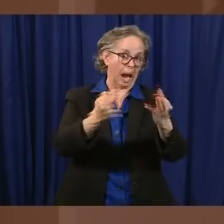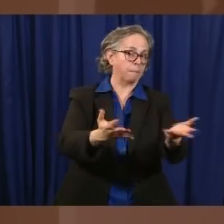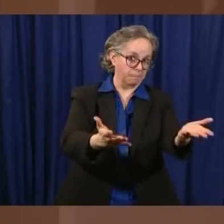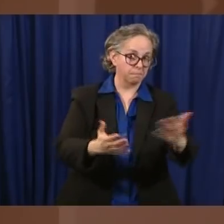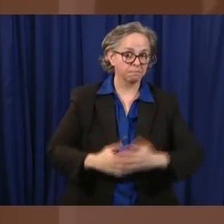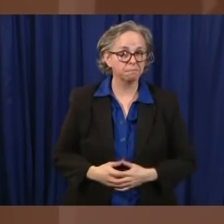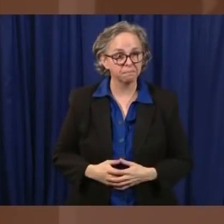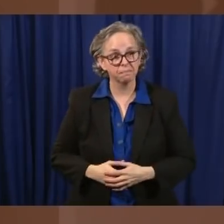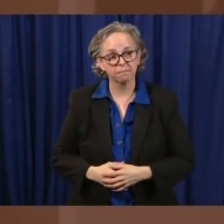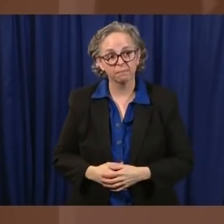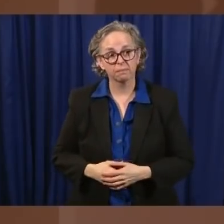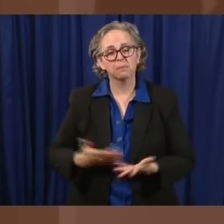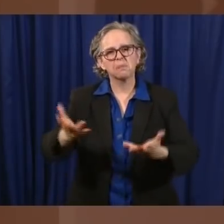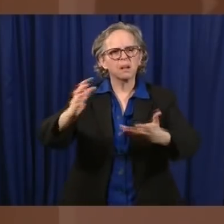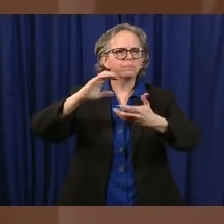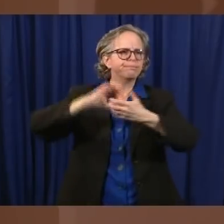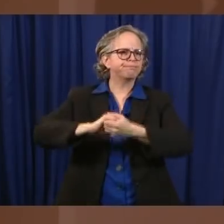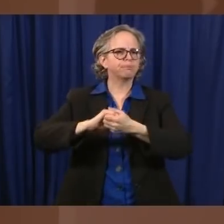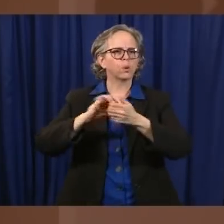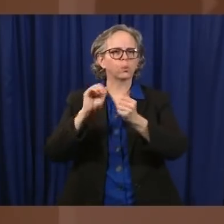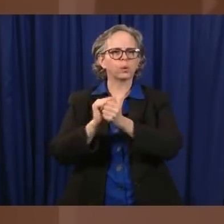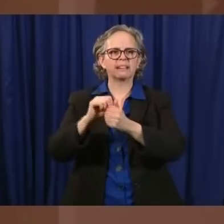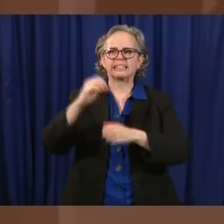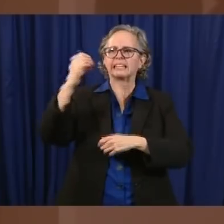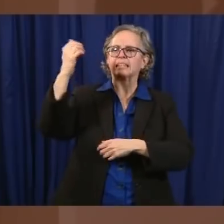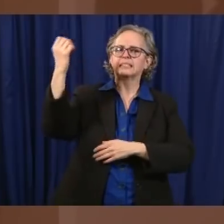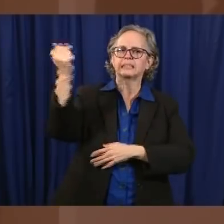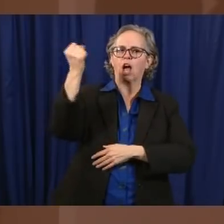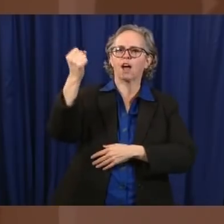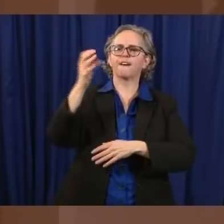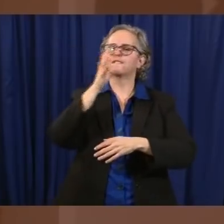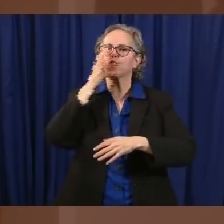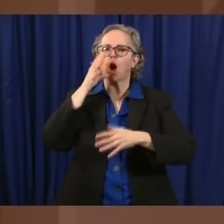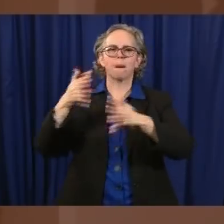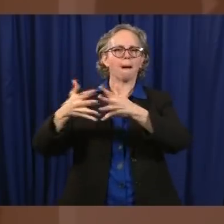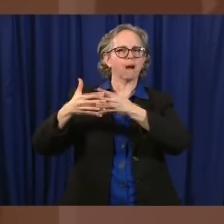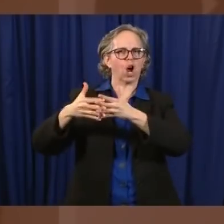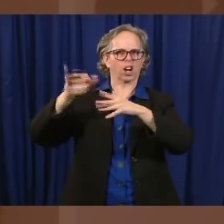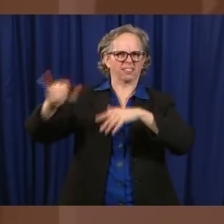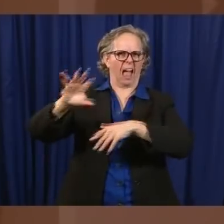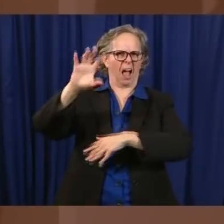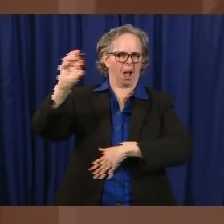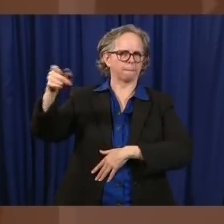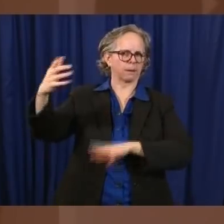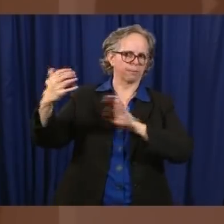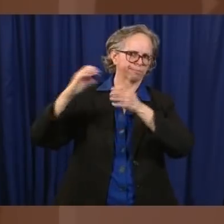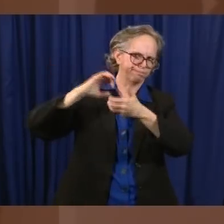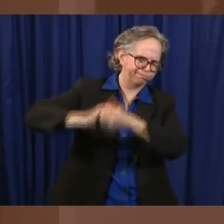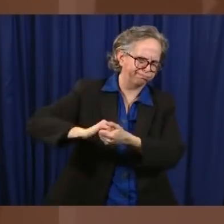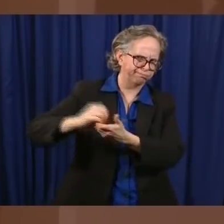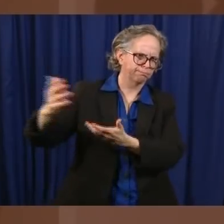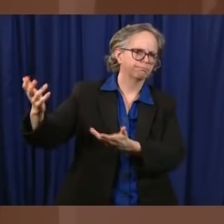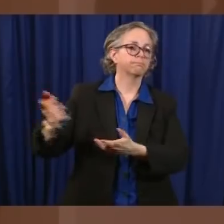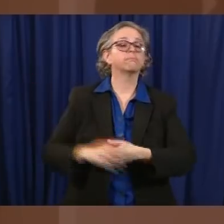DINNERS, LOCALLY PRODUCED CHEESE, AND DAIRY PRODUCTS THROUGH THE PARTNERSHIPS WITH THE OHIO DAIRY PRODUCERS ASSOCIATION, AND DAIRY FARMERS